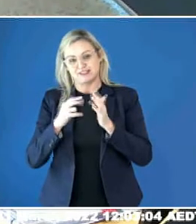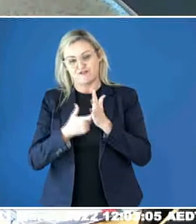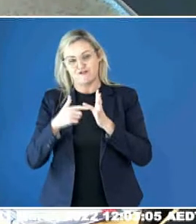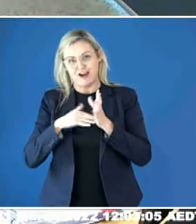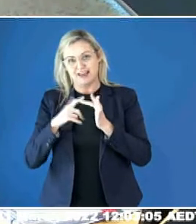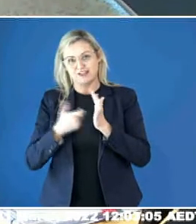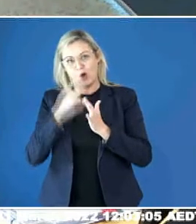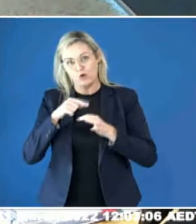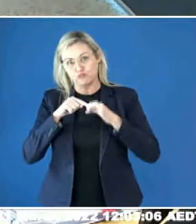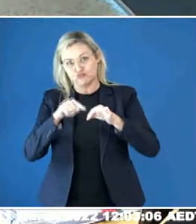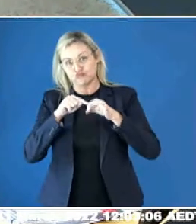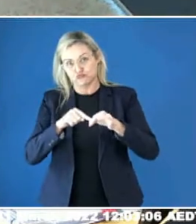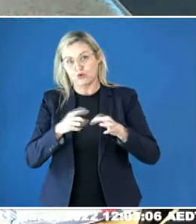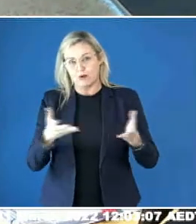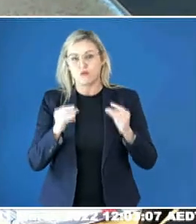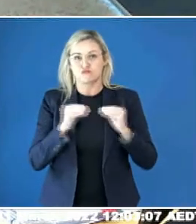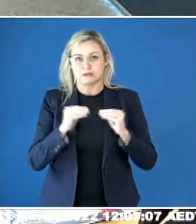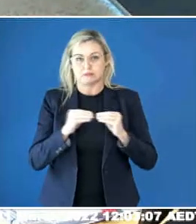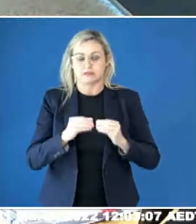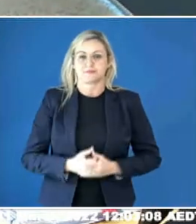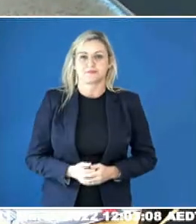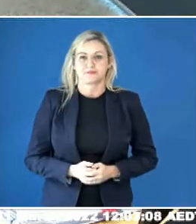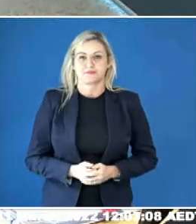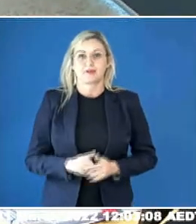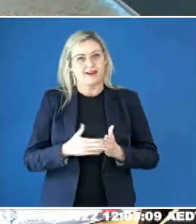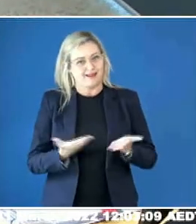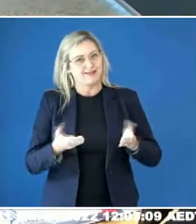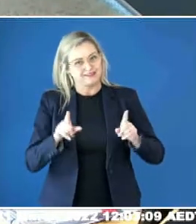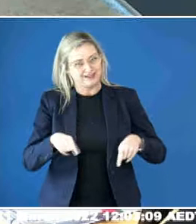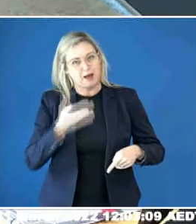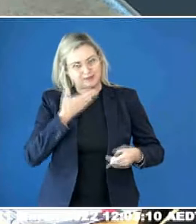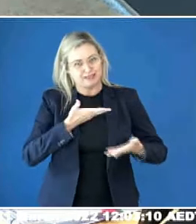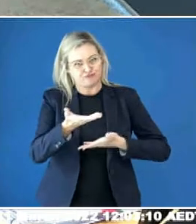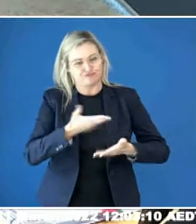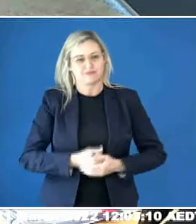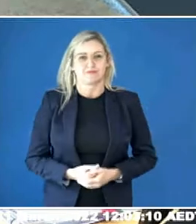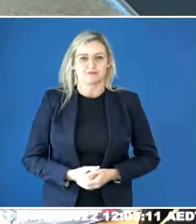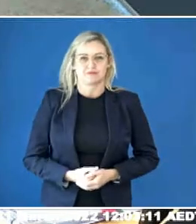well. I will now ask Ms Fraser to ask you some questions. Thank you. MS FRASER: Thank you, Chair.